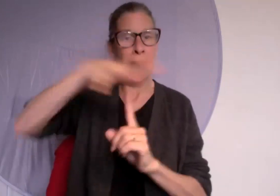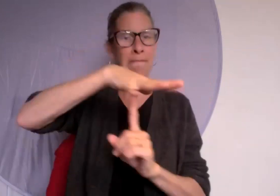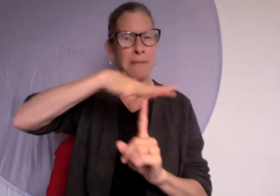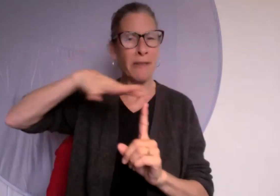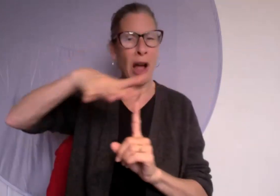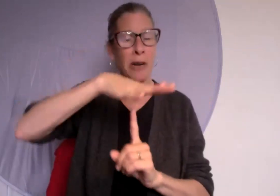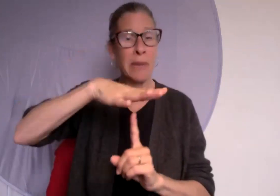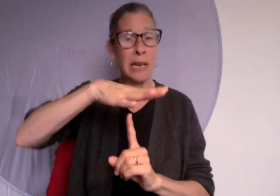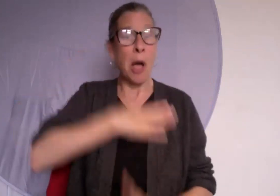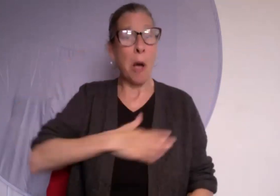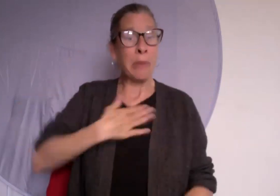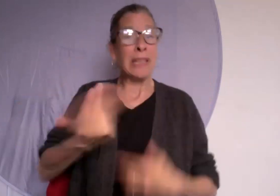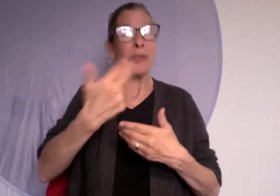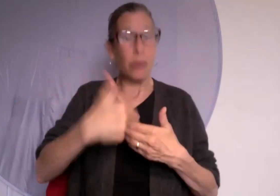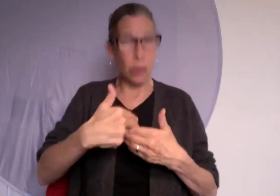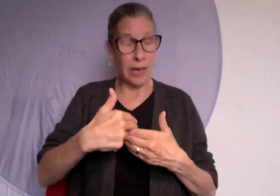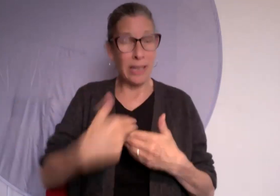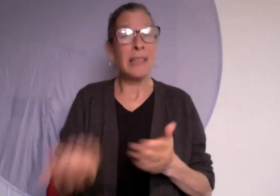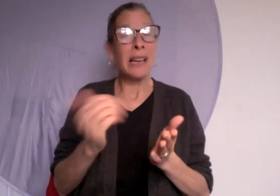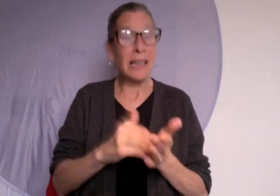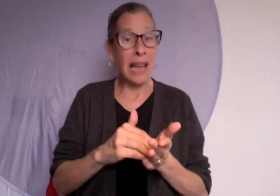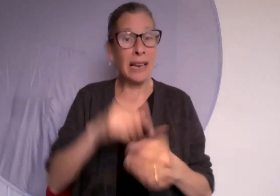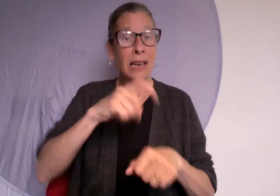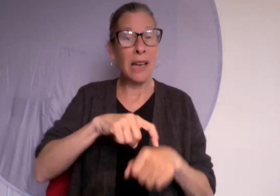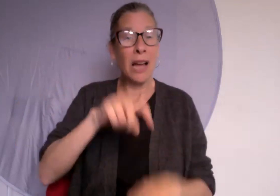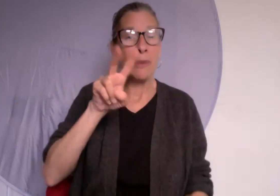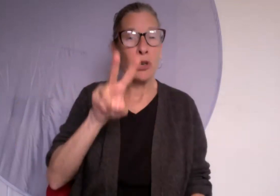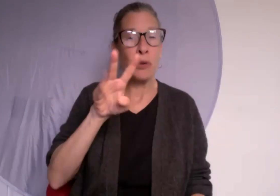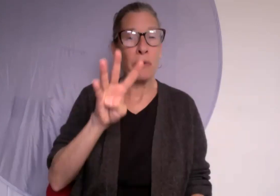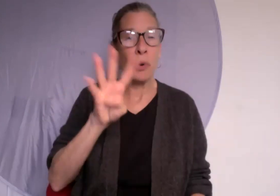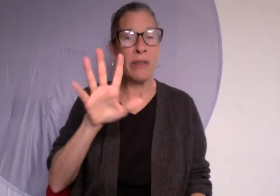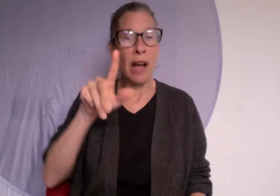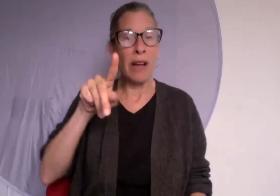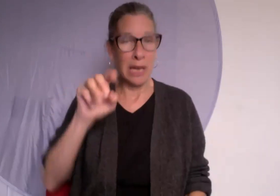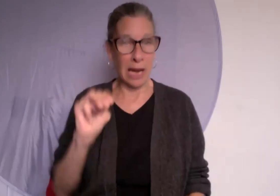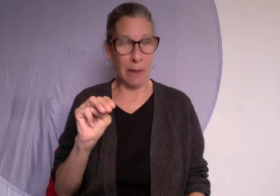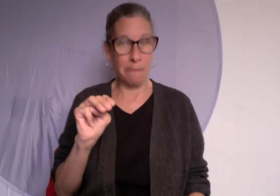please join us then, again at 2:45pm. And again, you're able